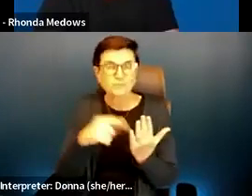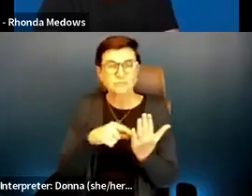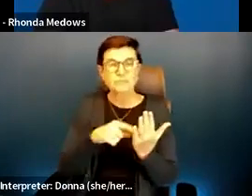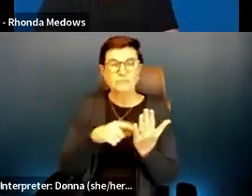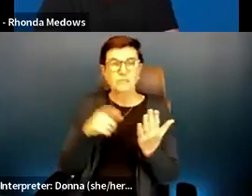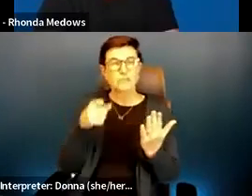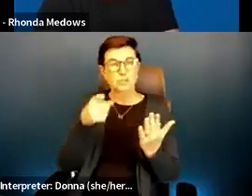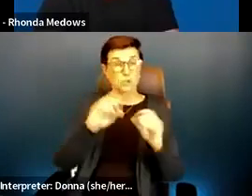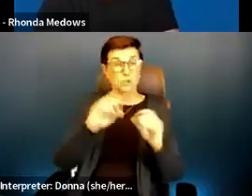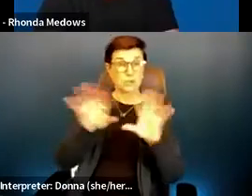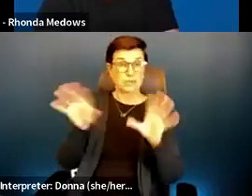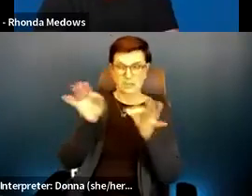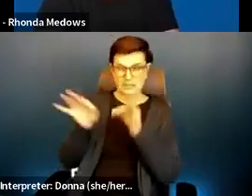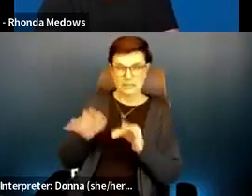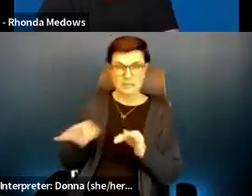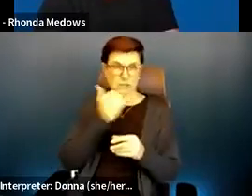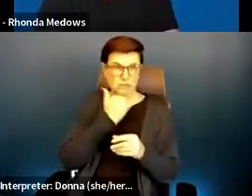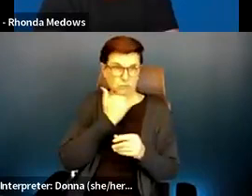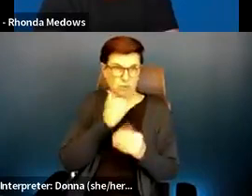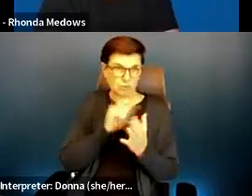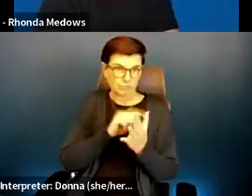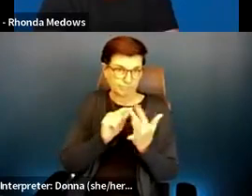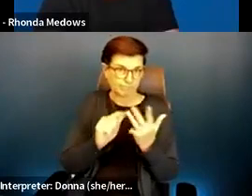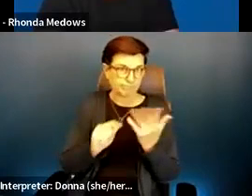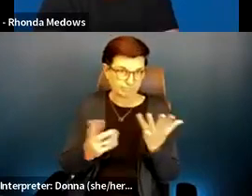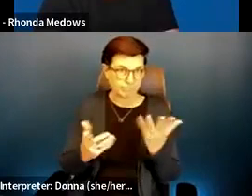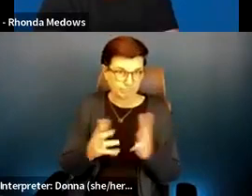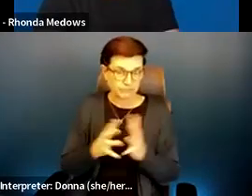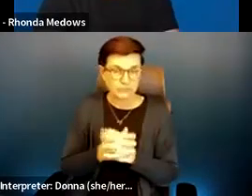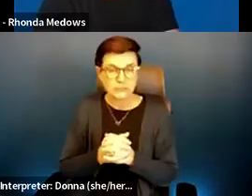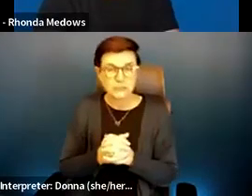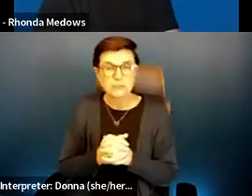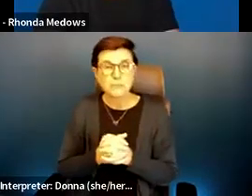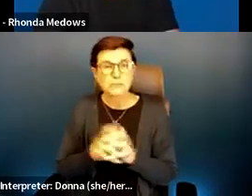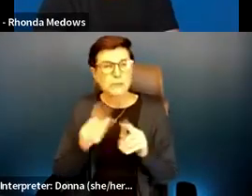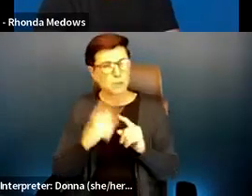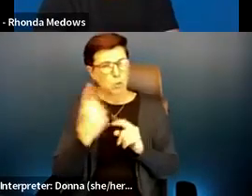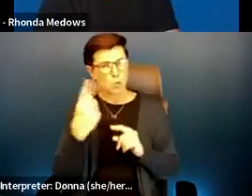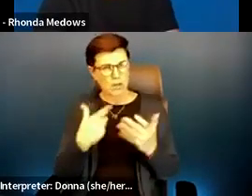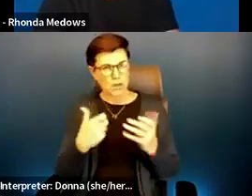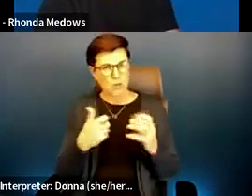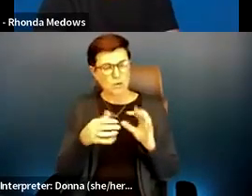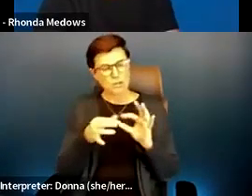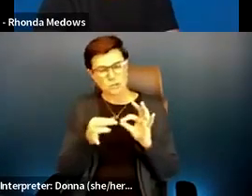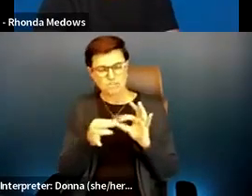The one thing that I wanted to kind of explore with you guys,